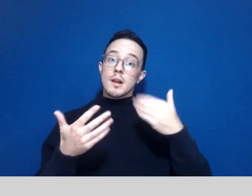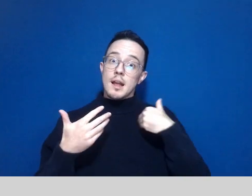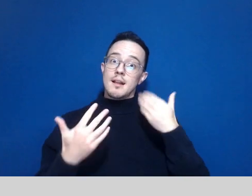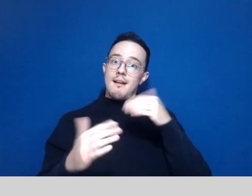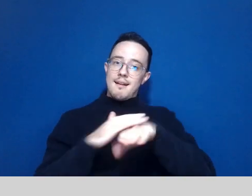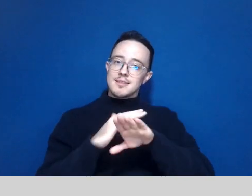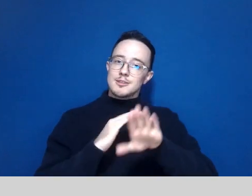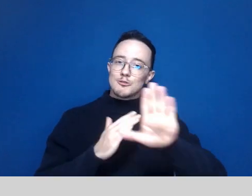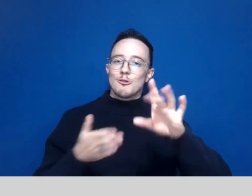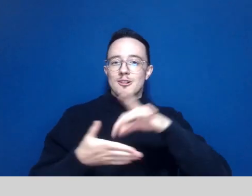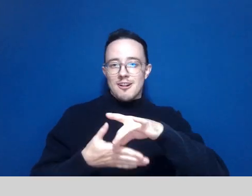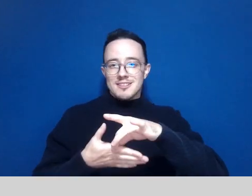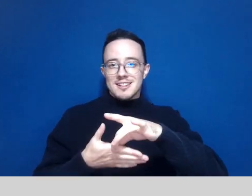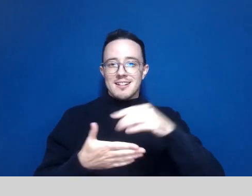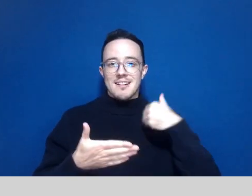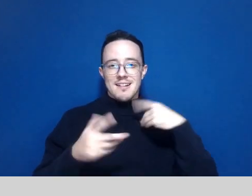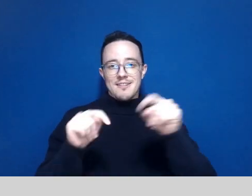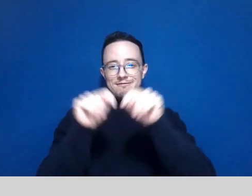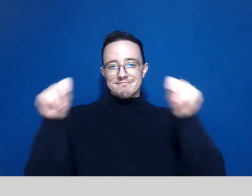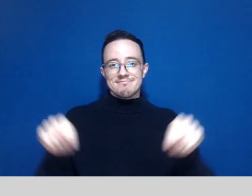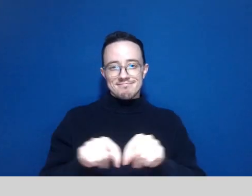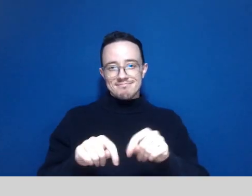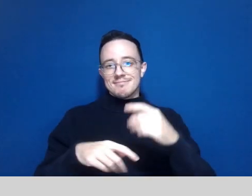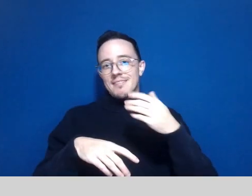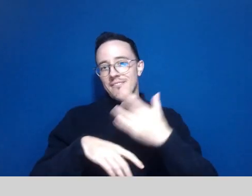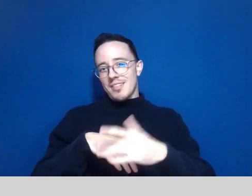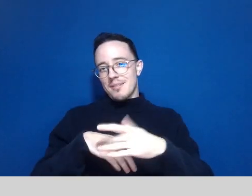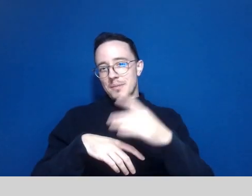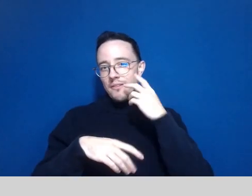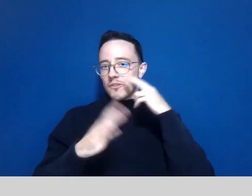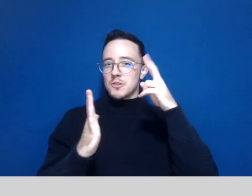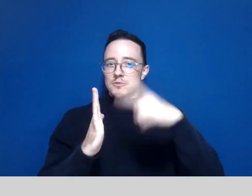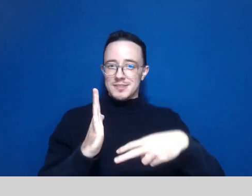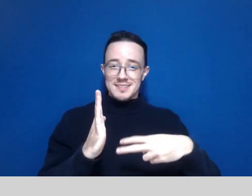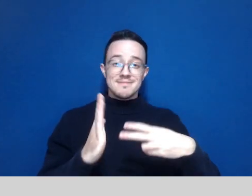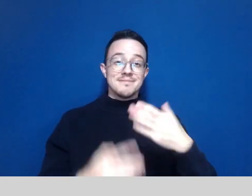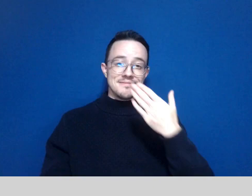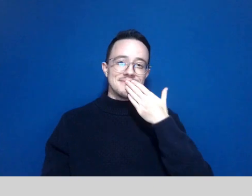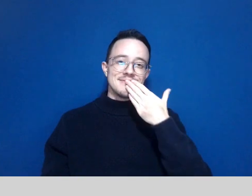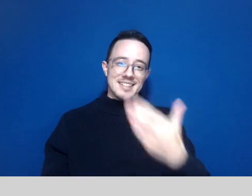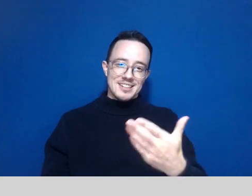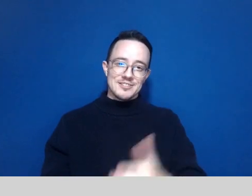to consume your content, have them available to you. Thank you.